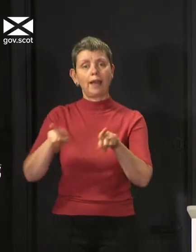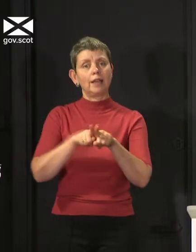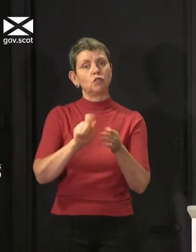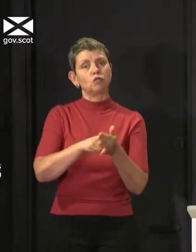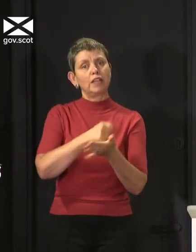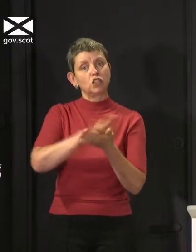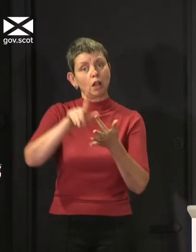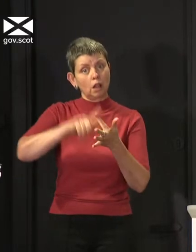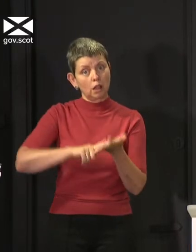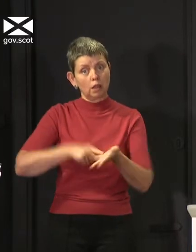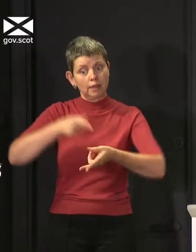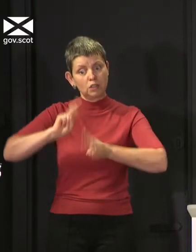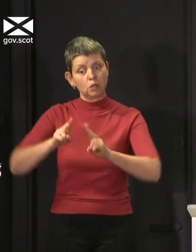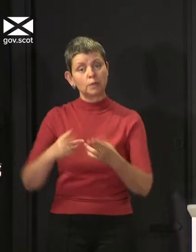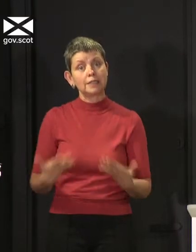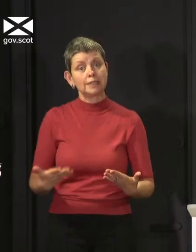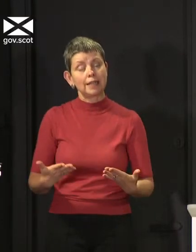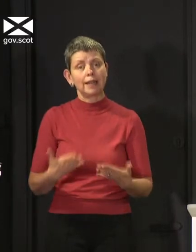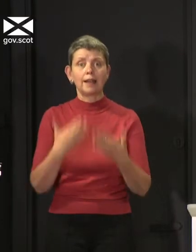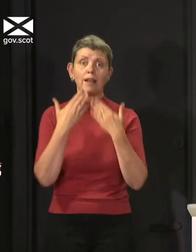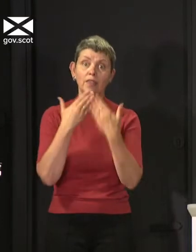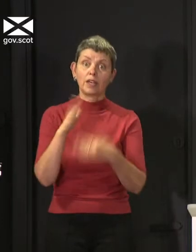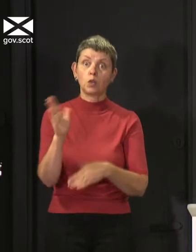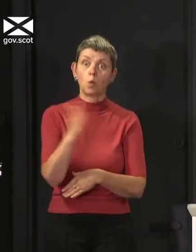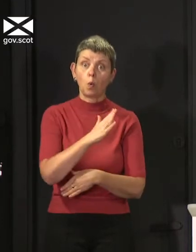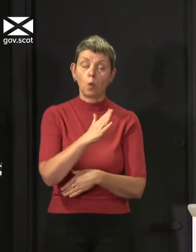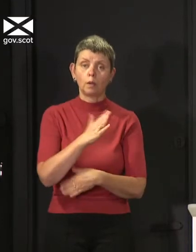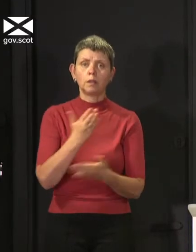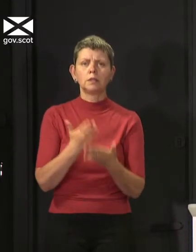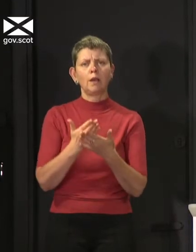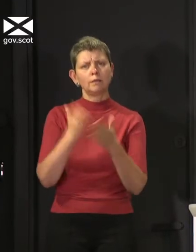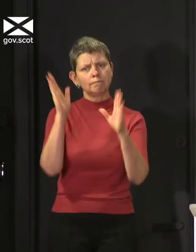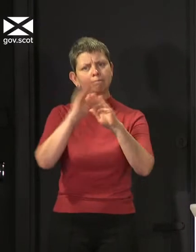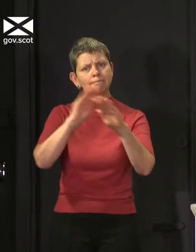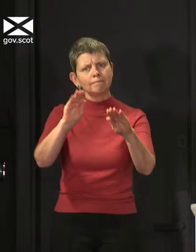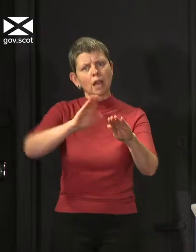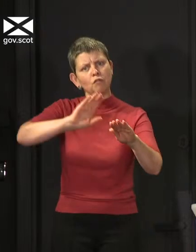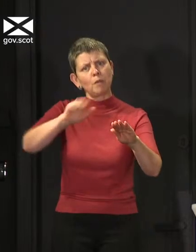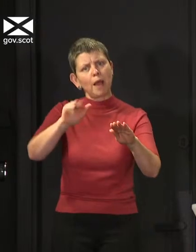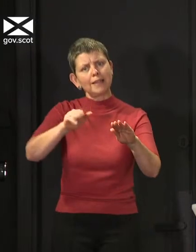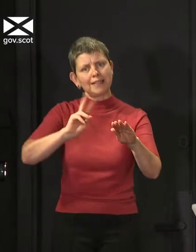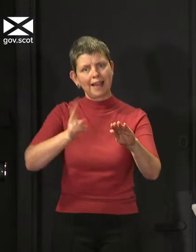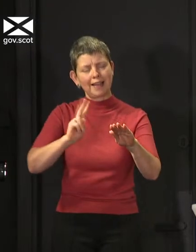thank you to all of you. I will leave you with a reminder of my plea to you every day.